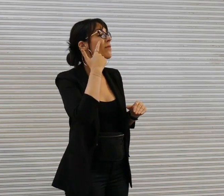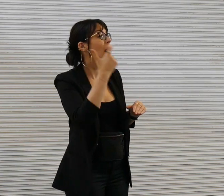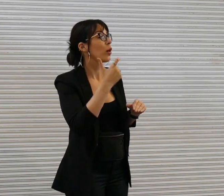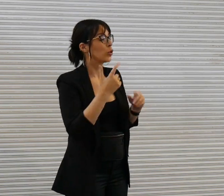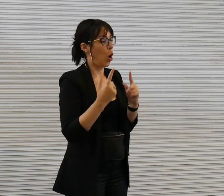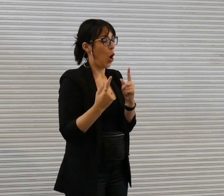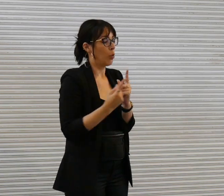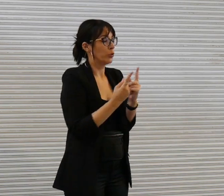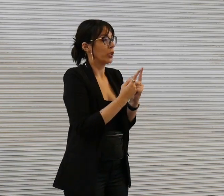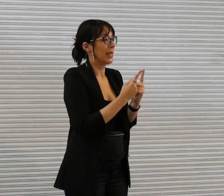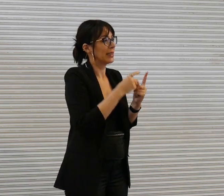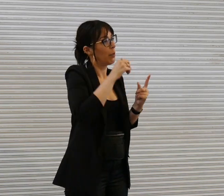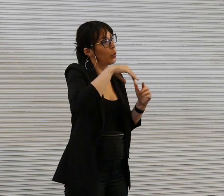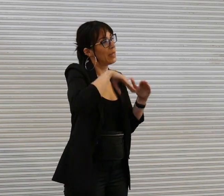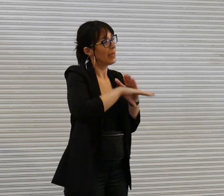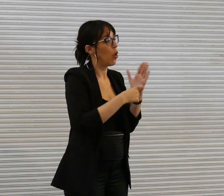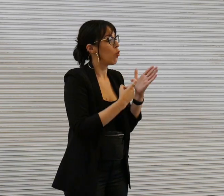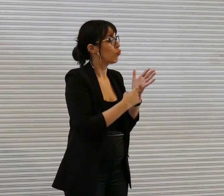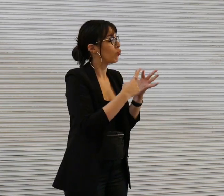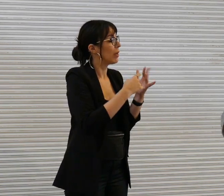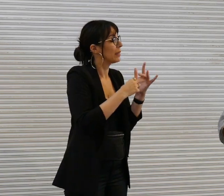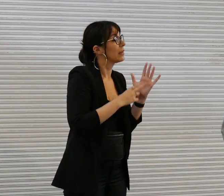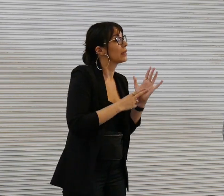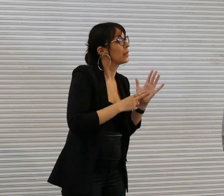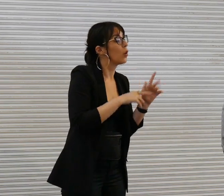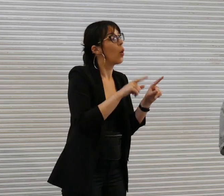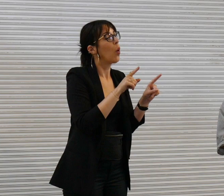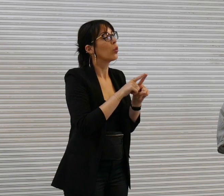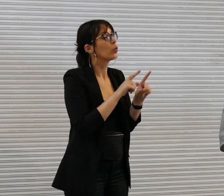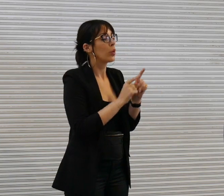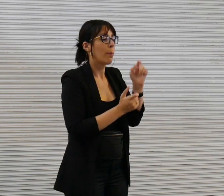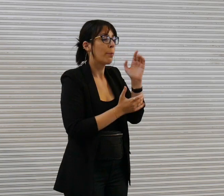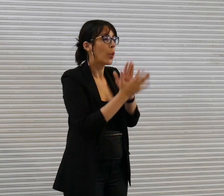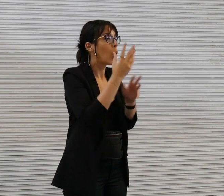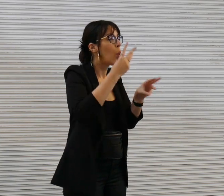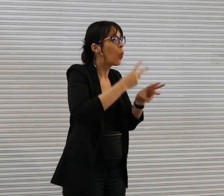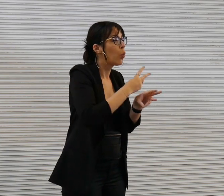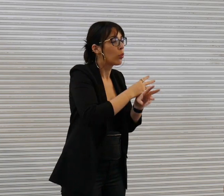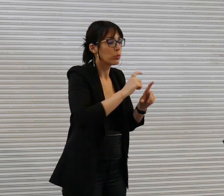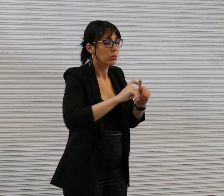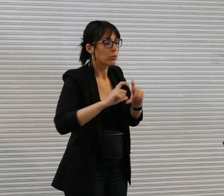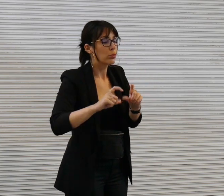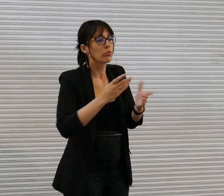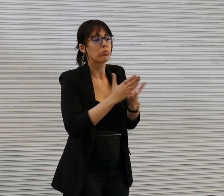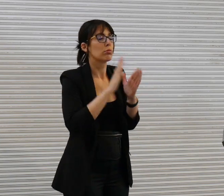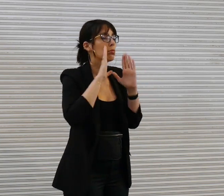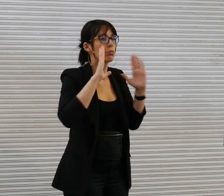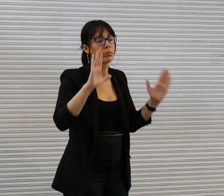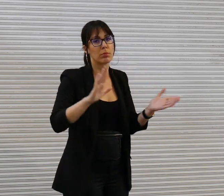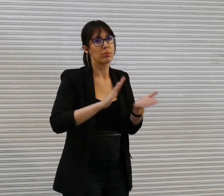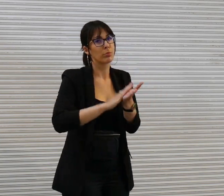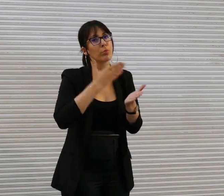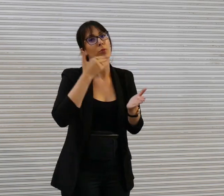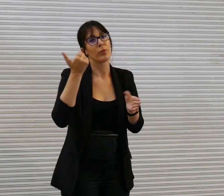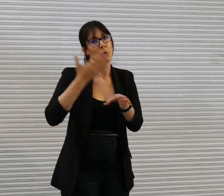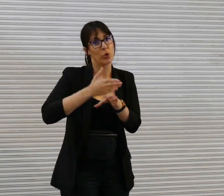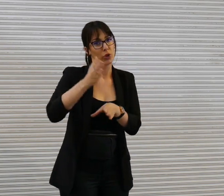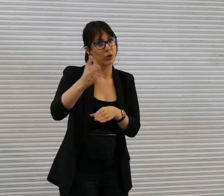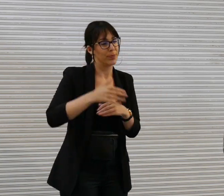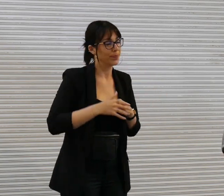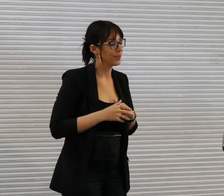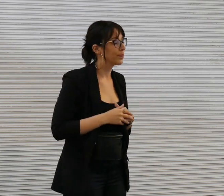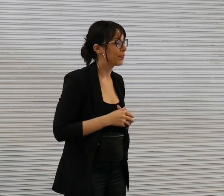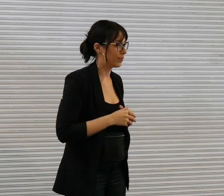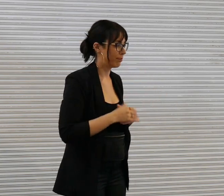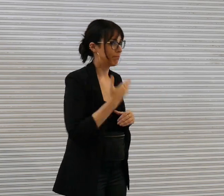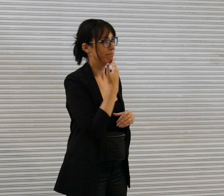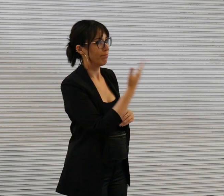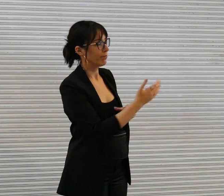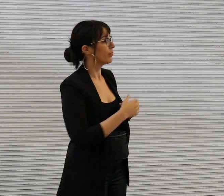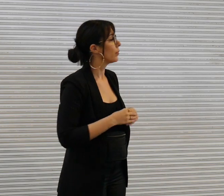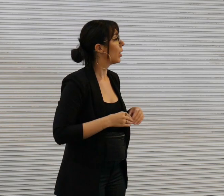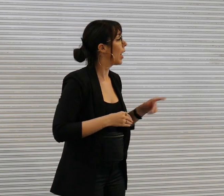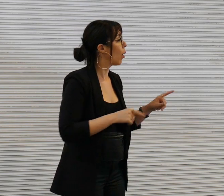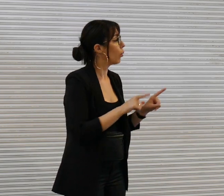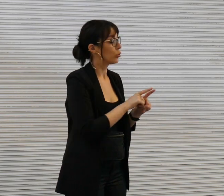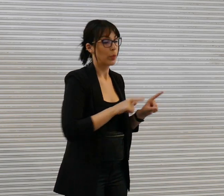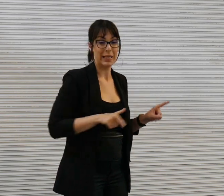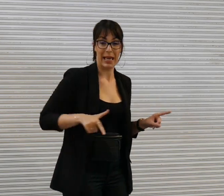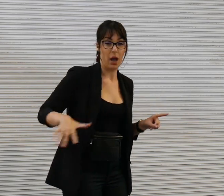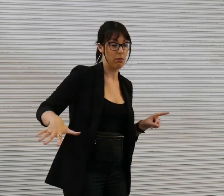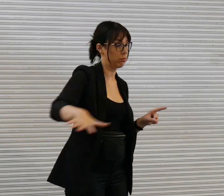and burnt wood pieces um well done Gurrenah beautiful work and in space here we have